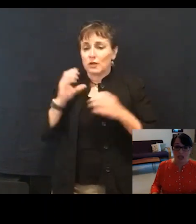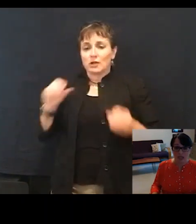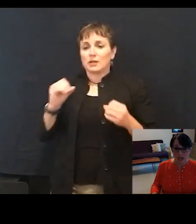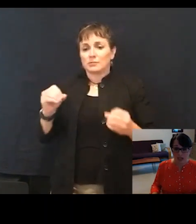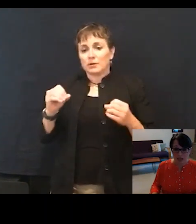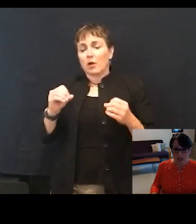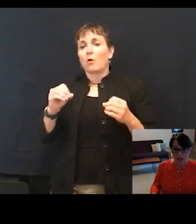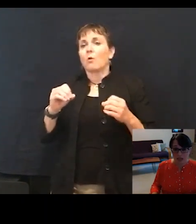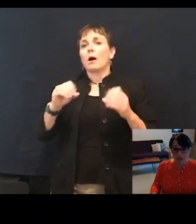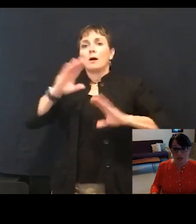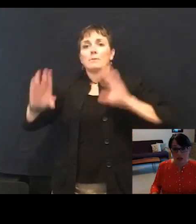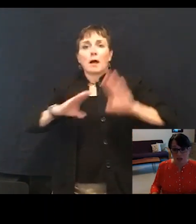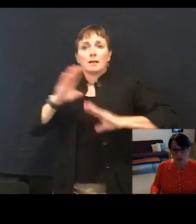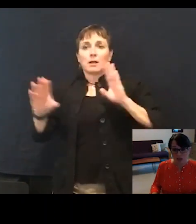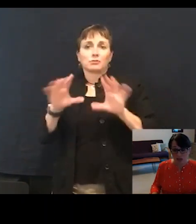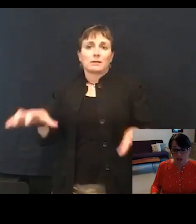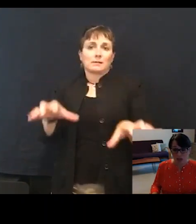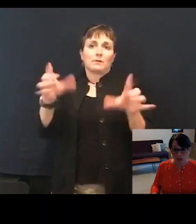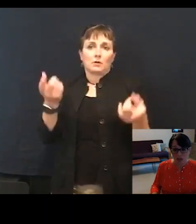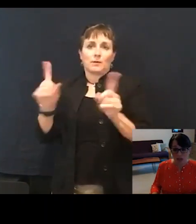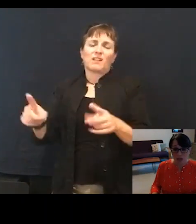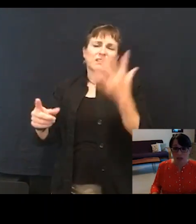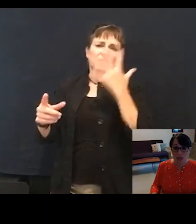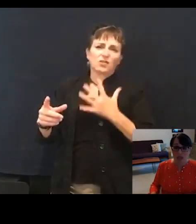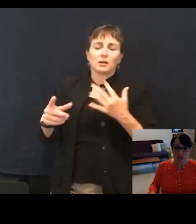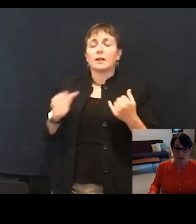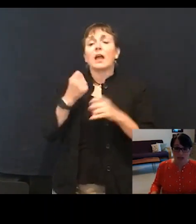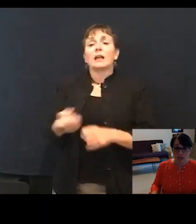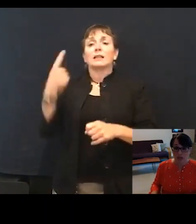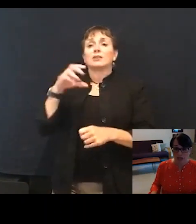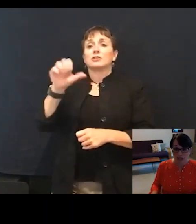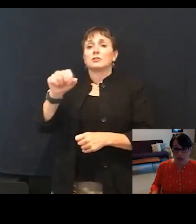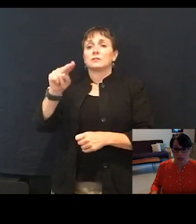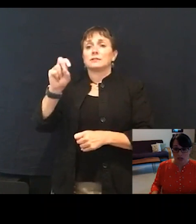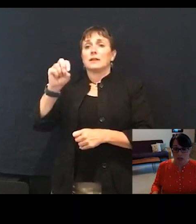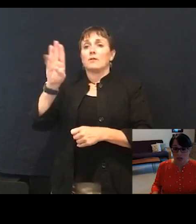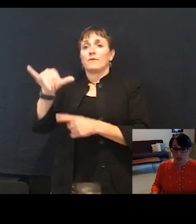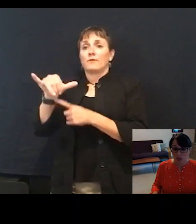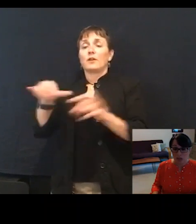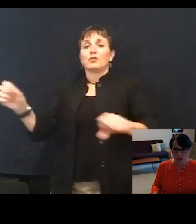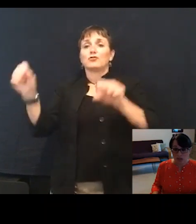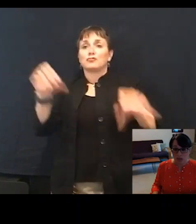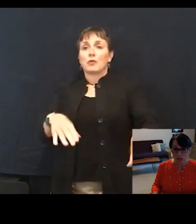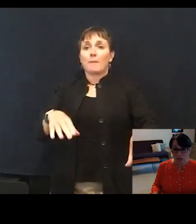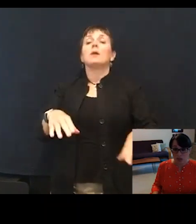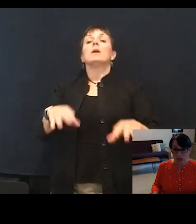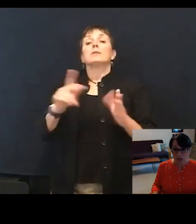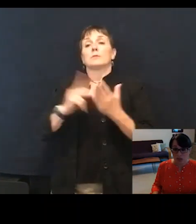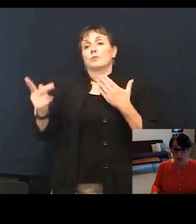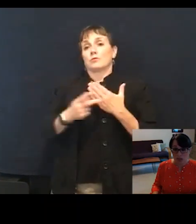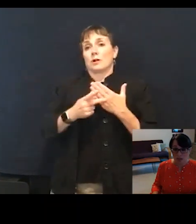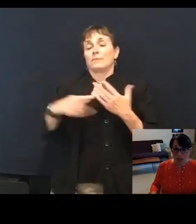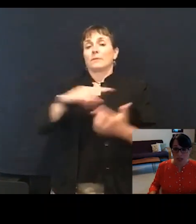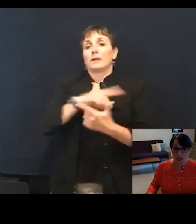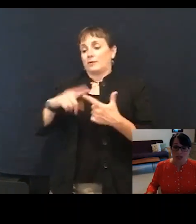Last year, Sanofi dropped the USHstat program. And just a few days ago, actually, Oxford BioMedica picked it back up again.